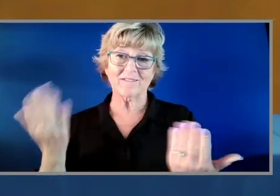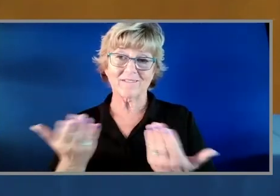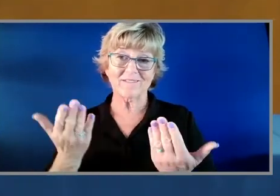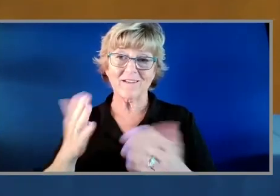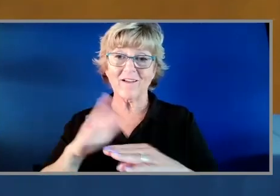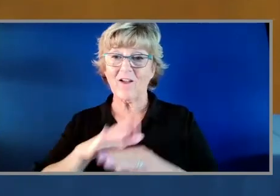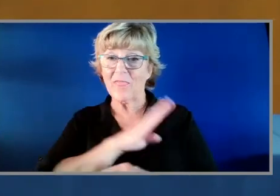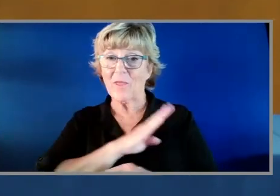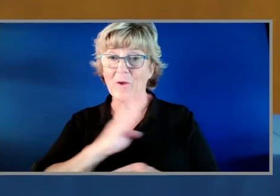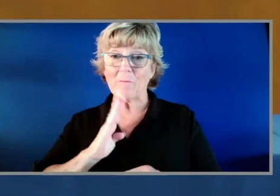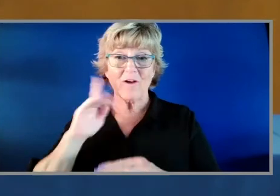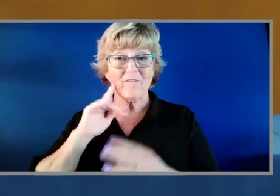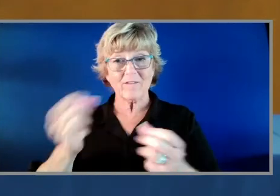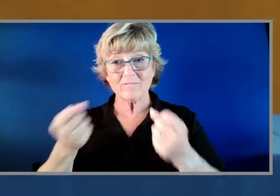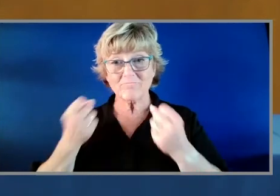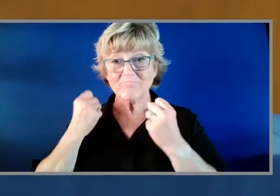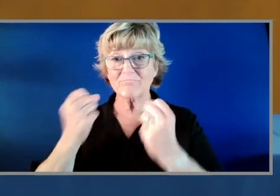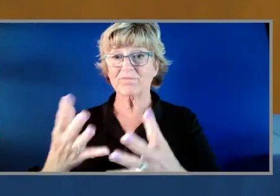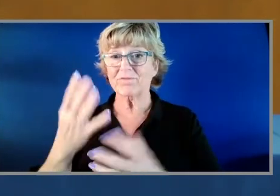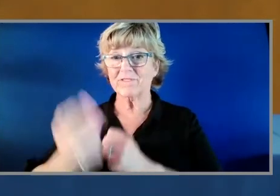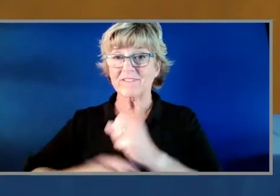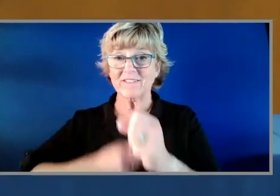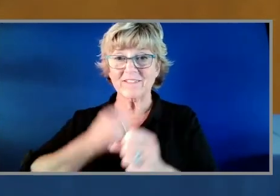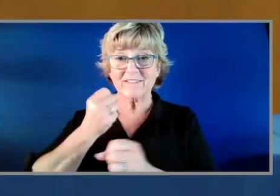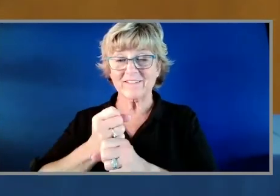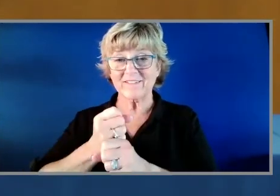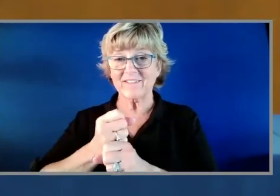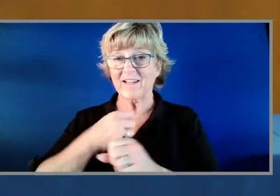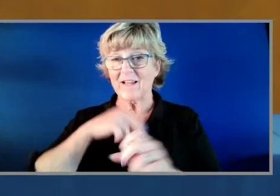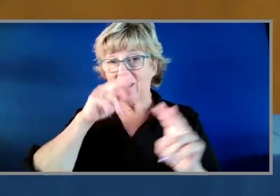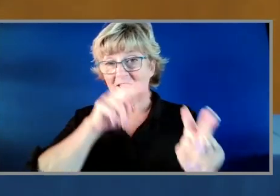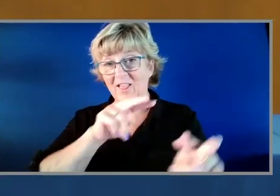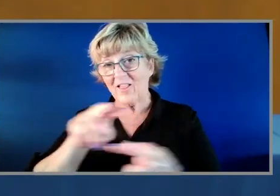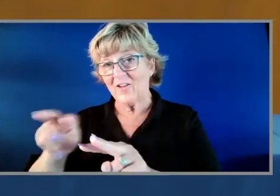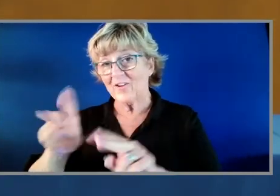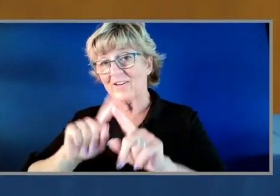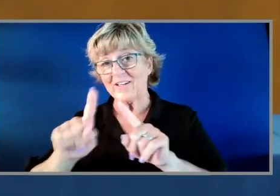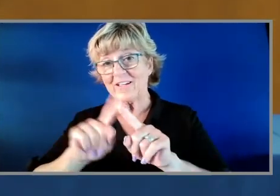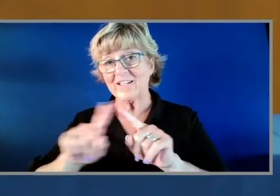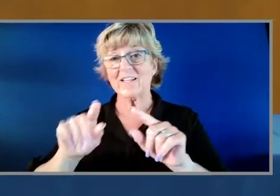Studio: You know, there has been you get in my experience, certainly as a member of the board over many years that you